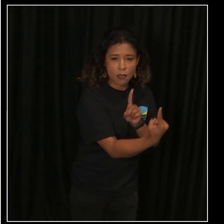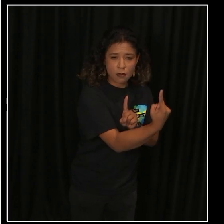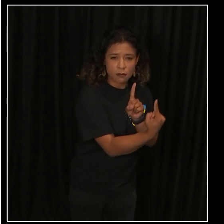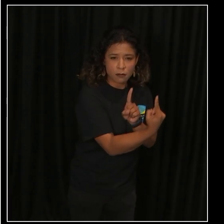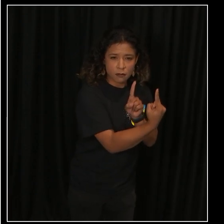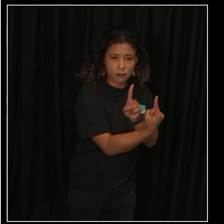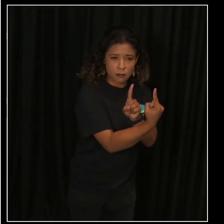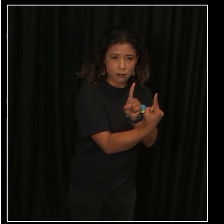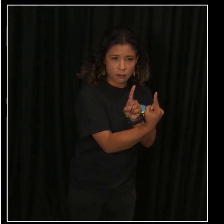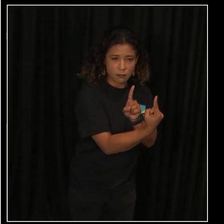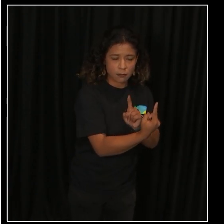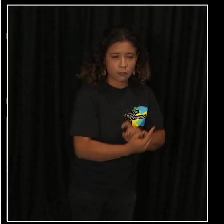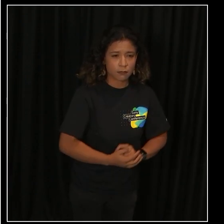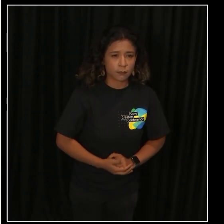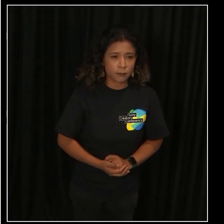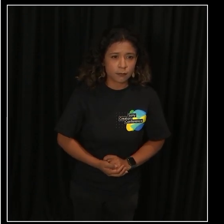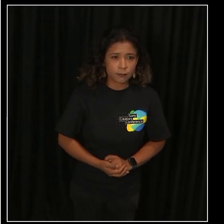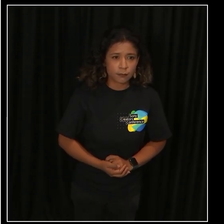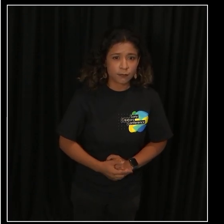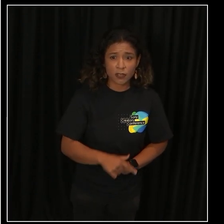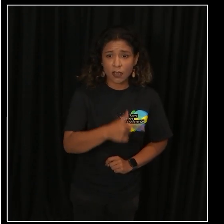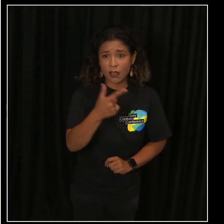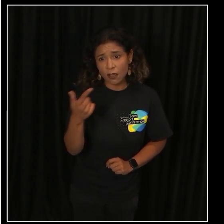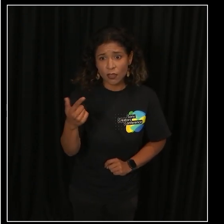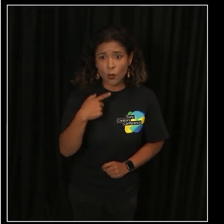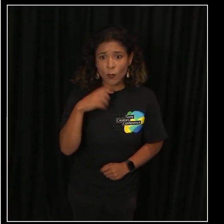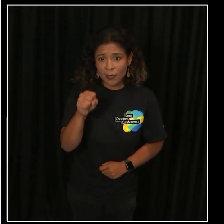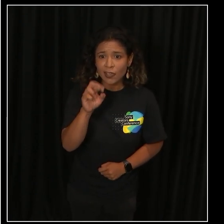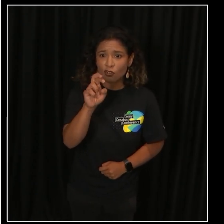Other result, we can lower rendering costs significantly.